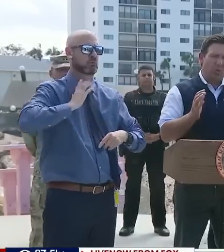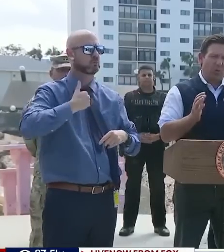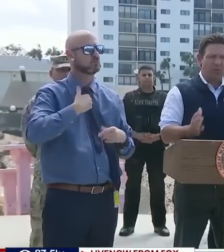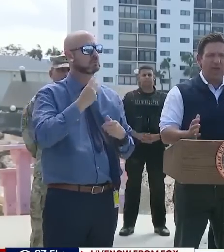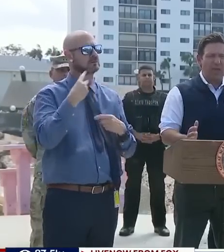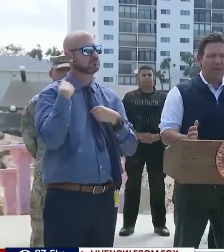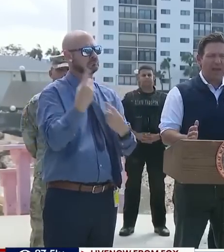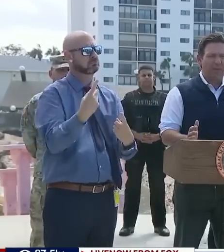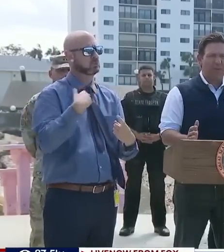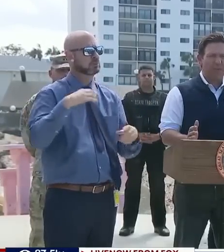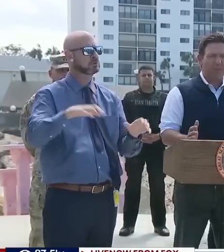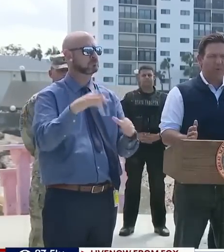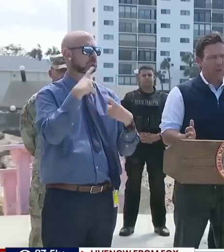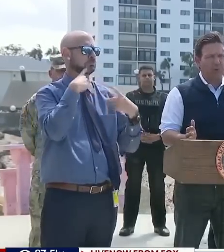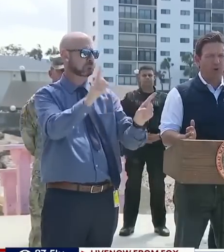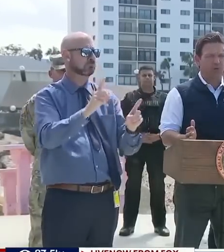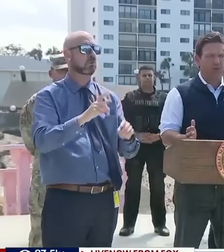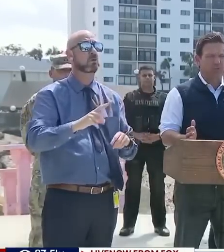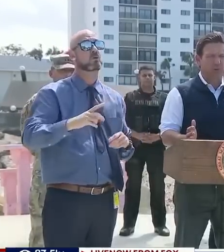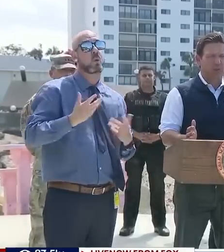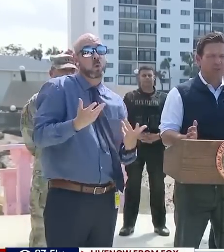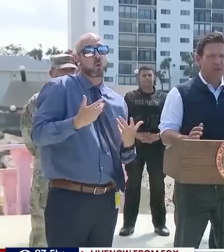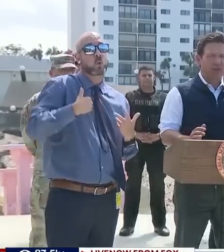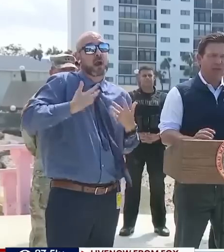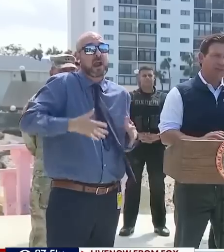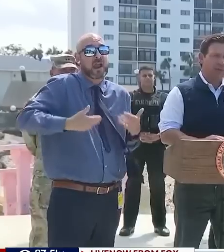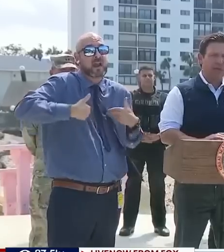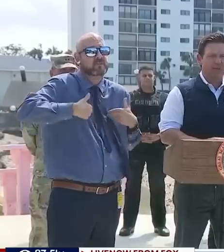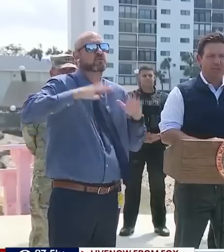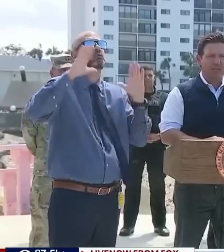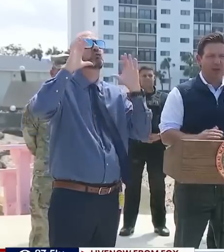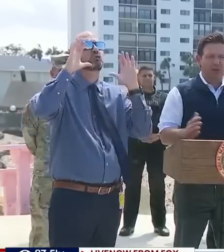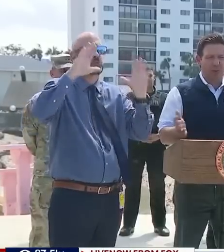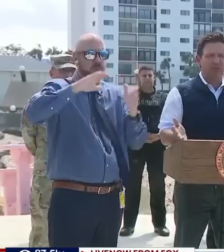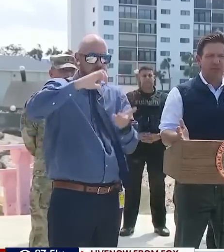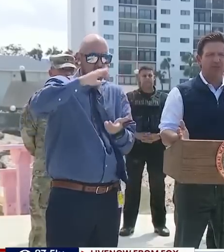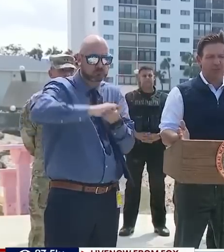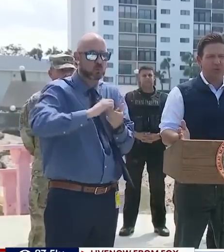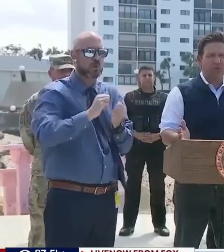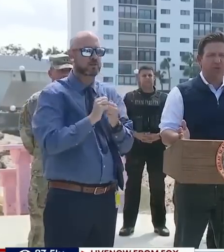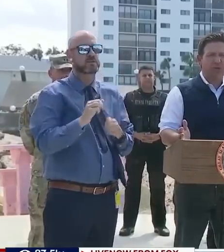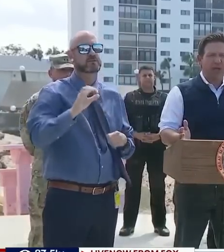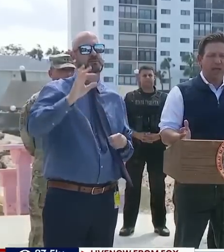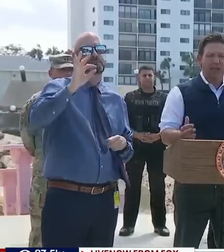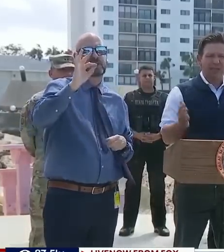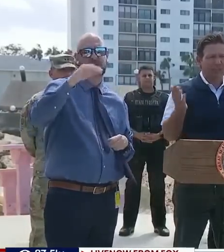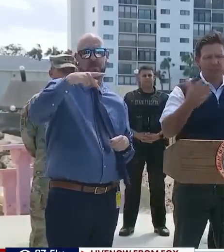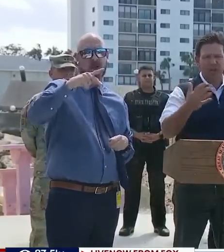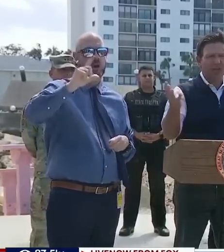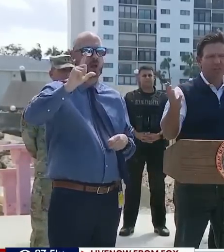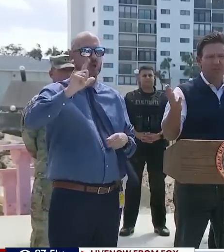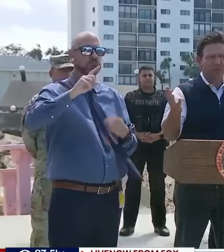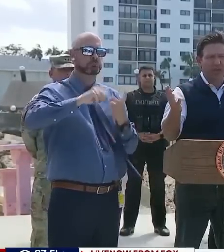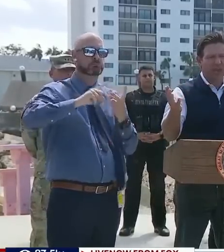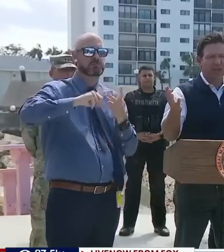have that happen. and and that has happened in the past. even here many years